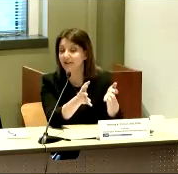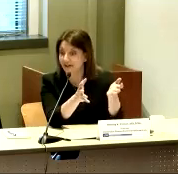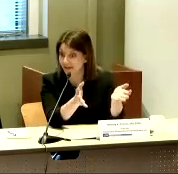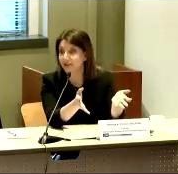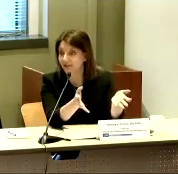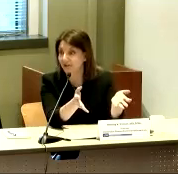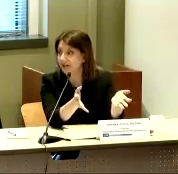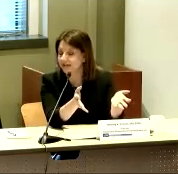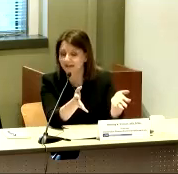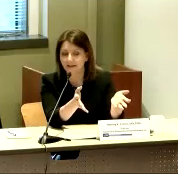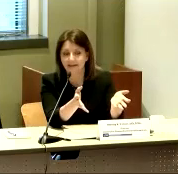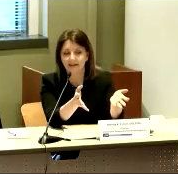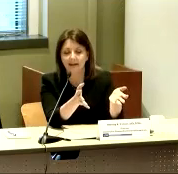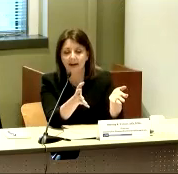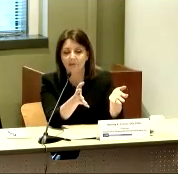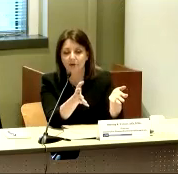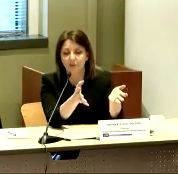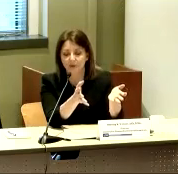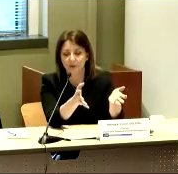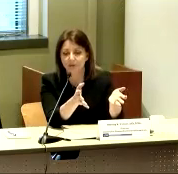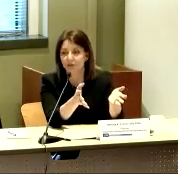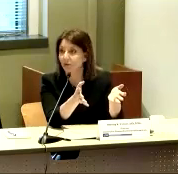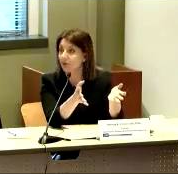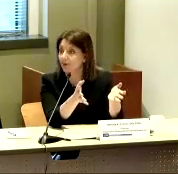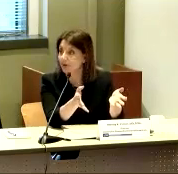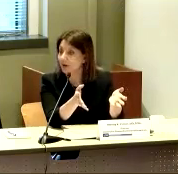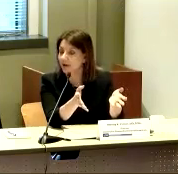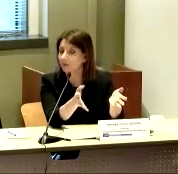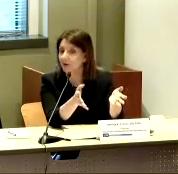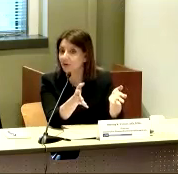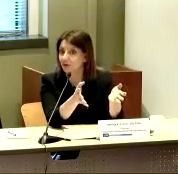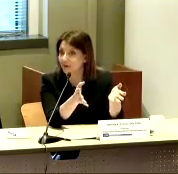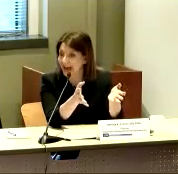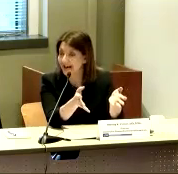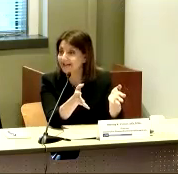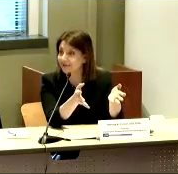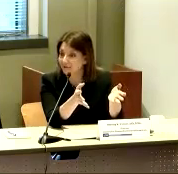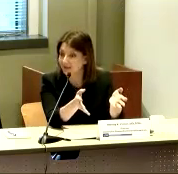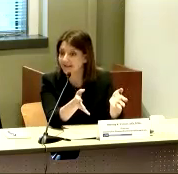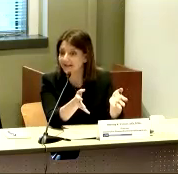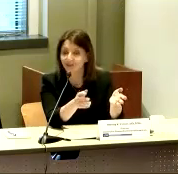and then coming to the United States. So, we were able to go to a bird market where we're doing active surveillance.